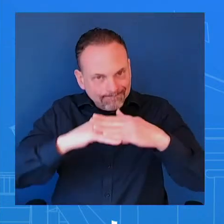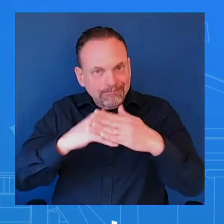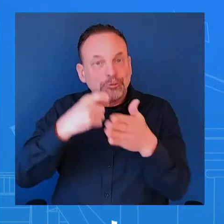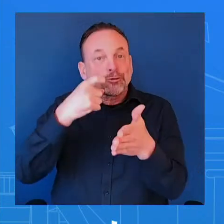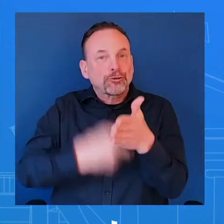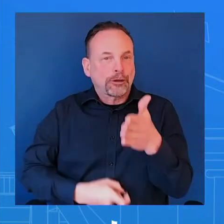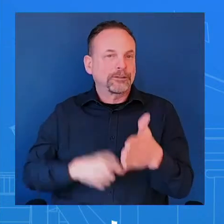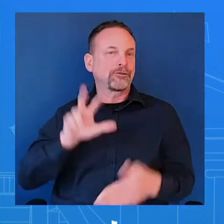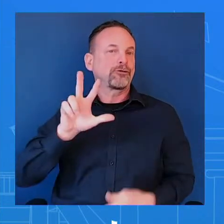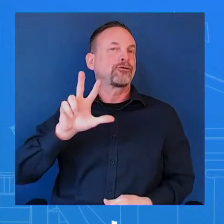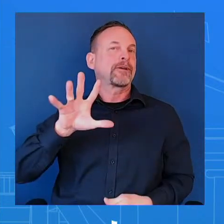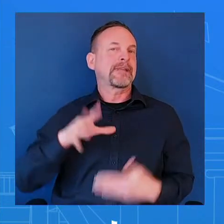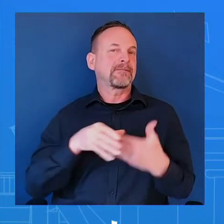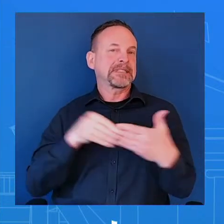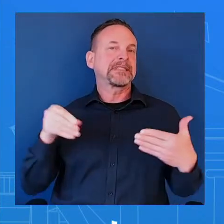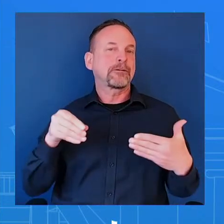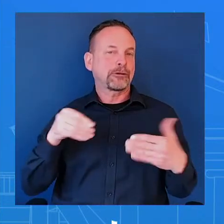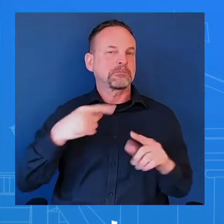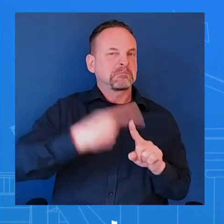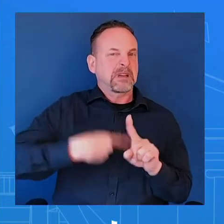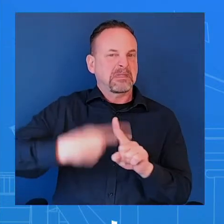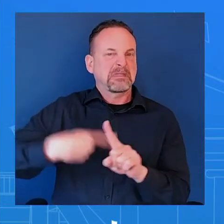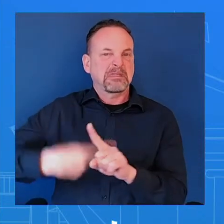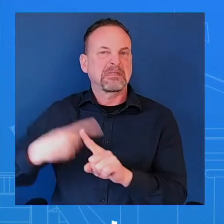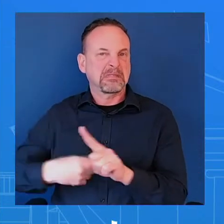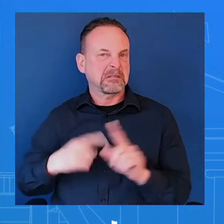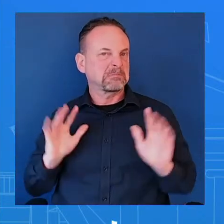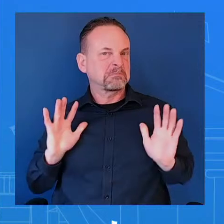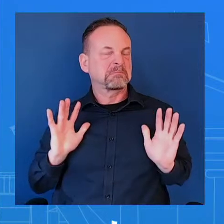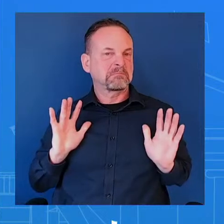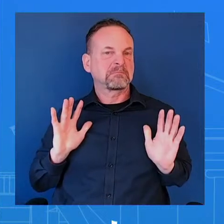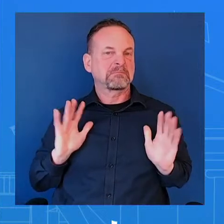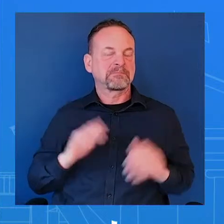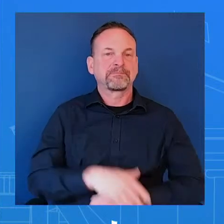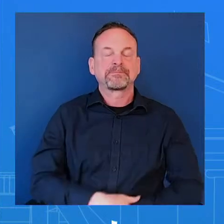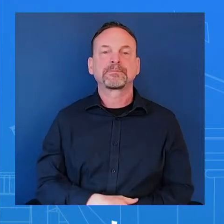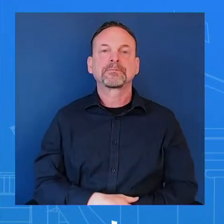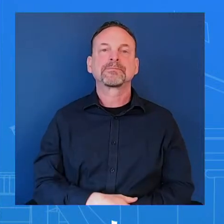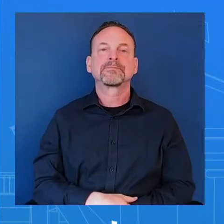to lower the cost of prescription drugs through the President's Inf- -- Inflation Reduction Act,